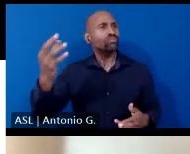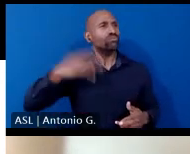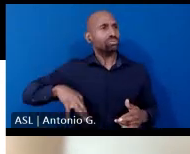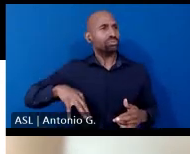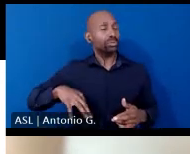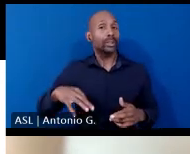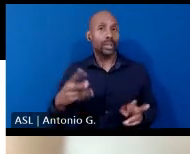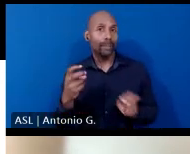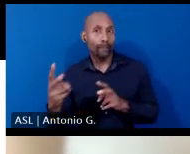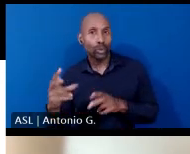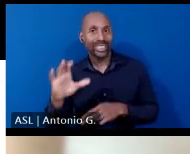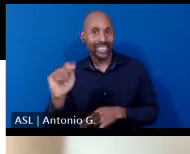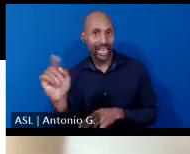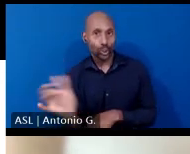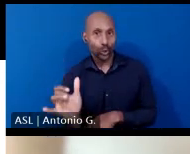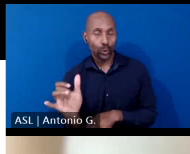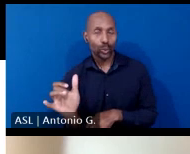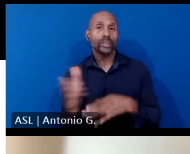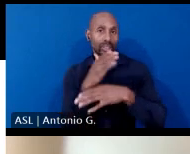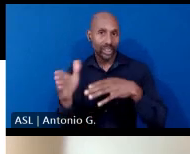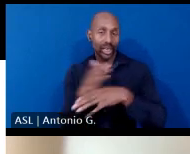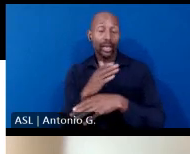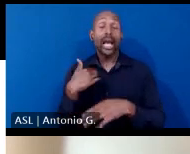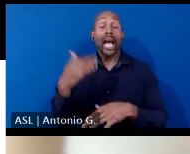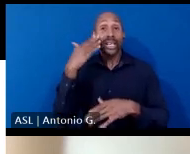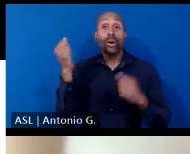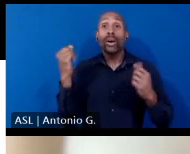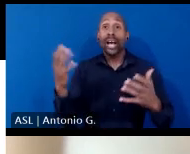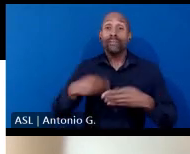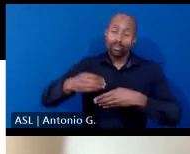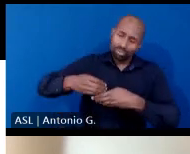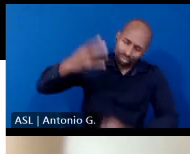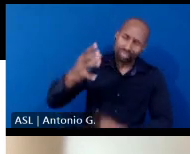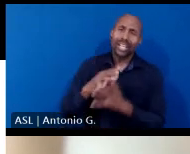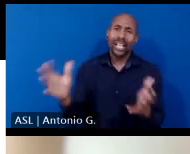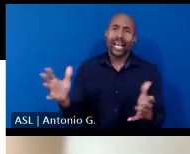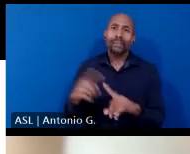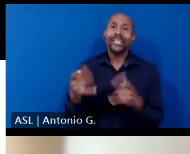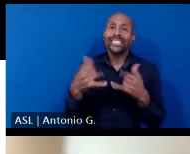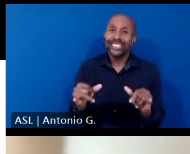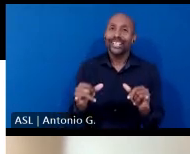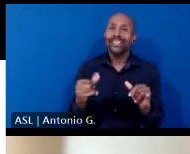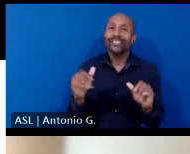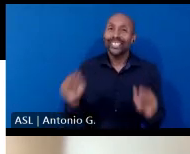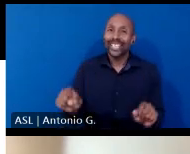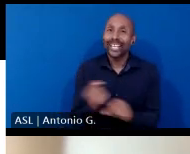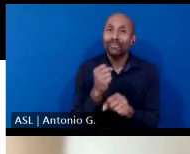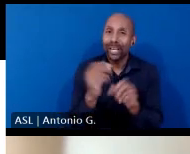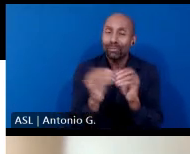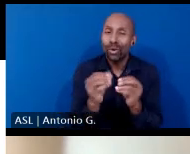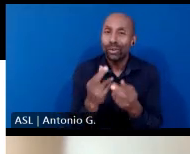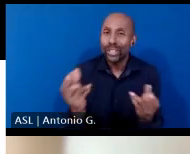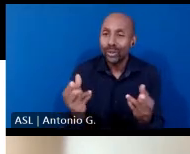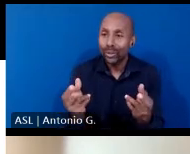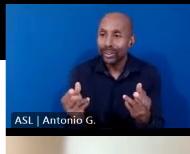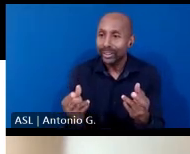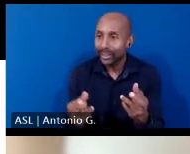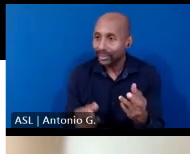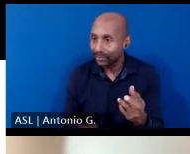abundance and still need to create more out there. Yeah, definitely. And I think I see some folks sharing some resources in the